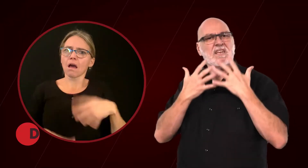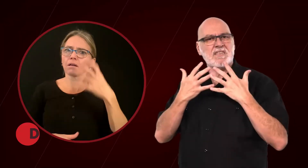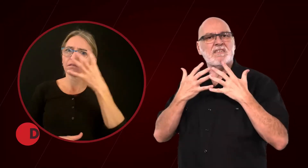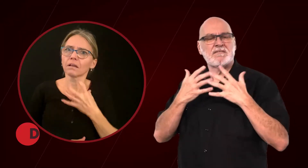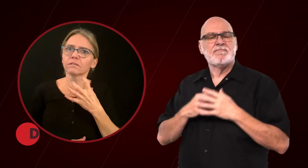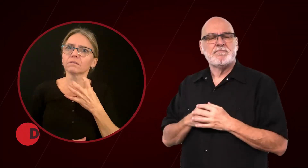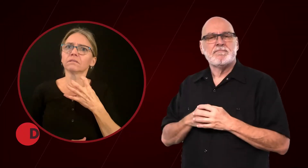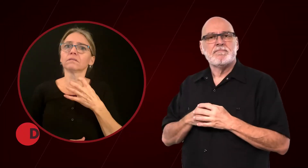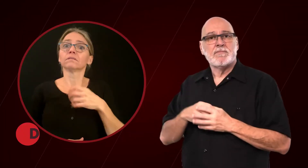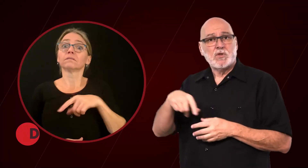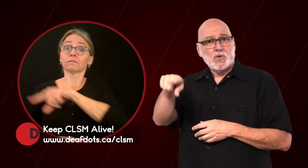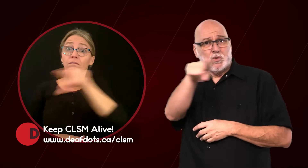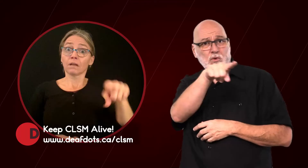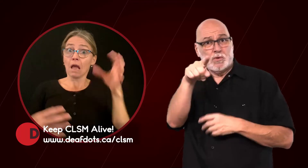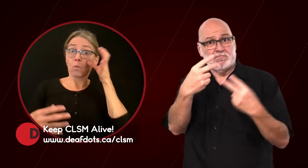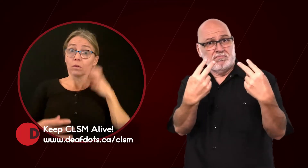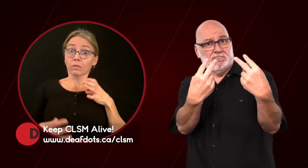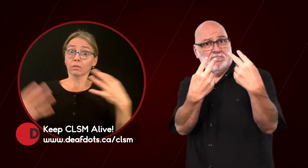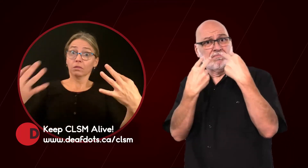[Anselmo]: This is sad.